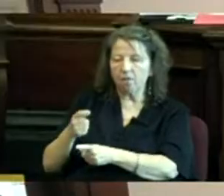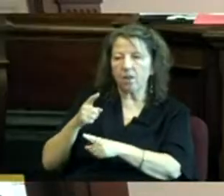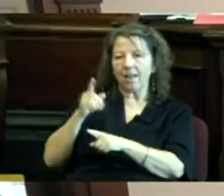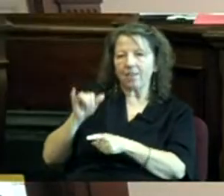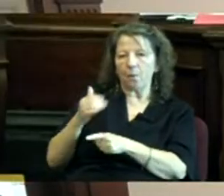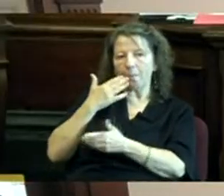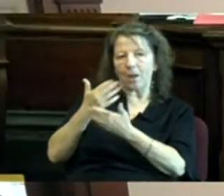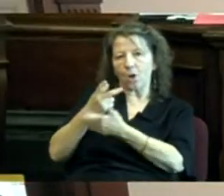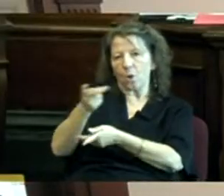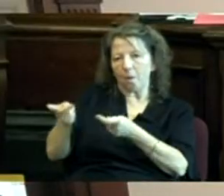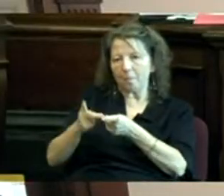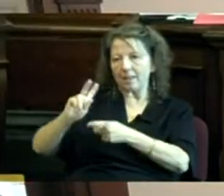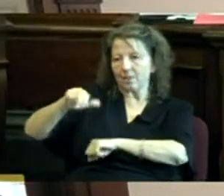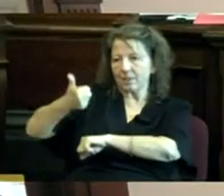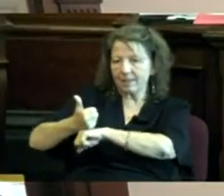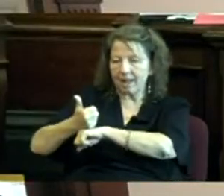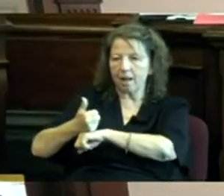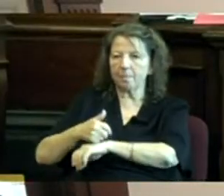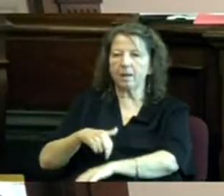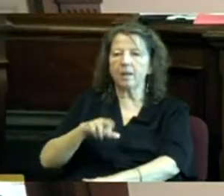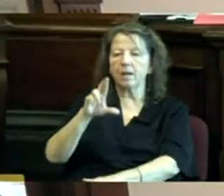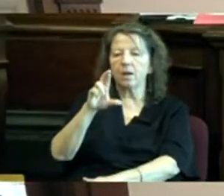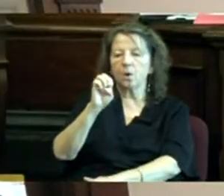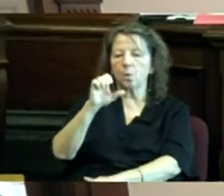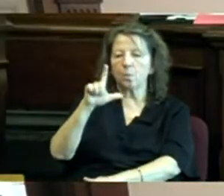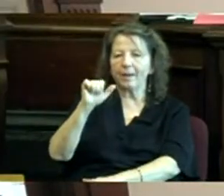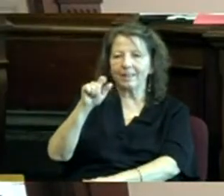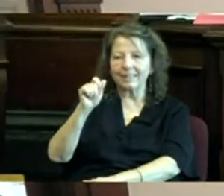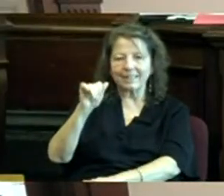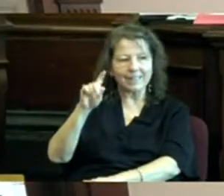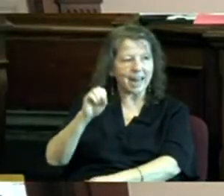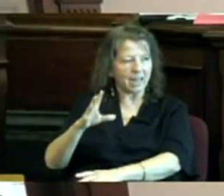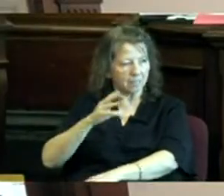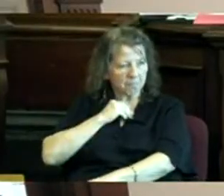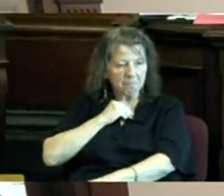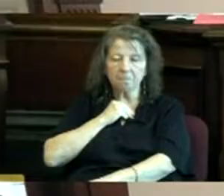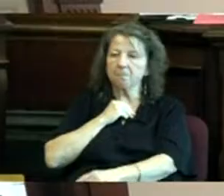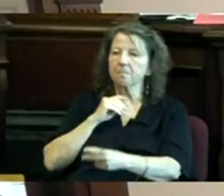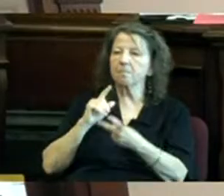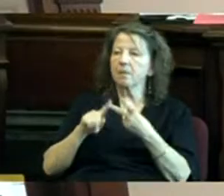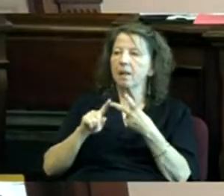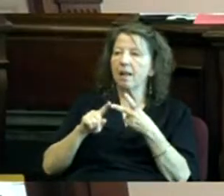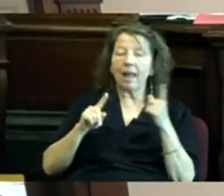that we find in the soil once testing begins, that that is a